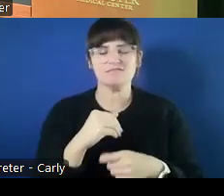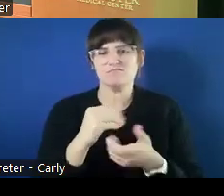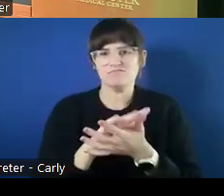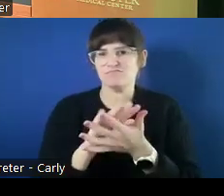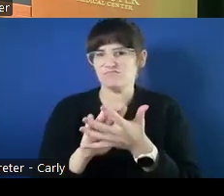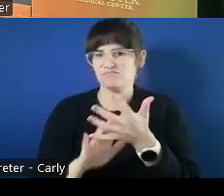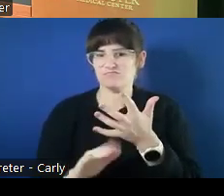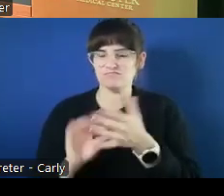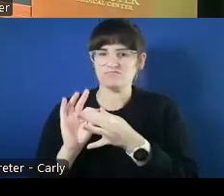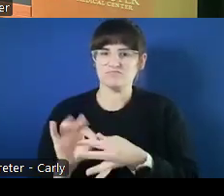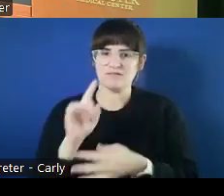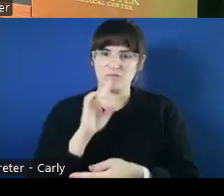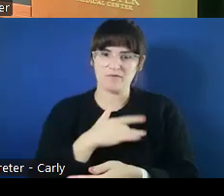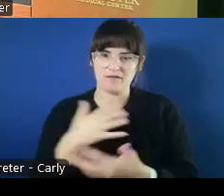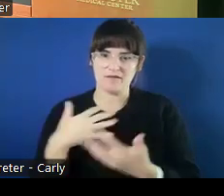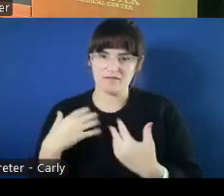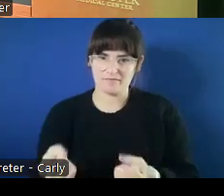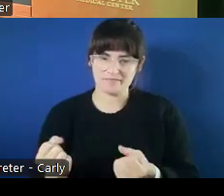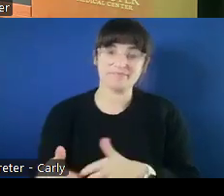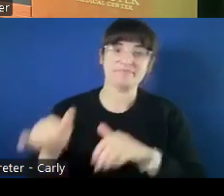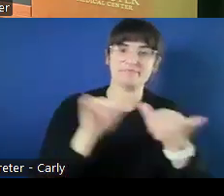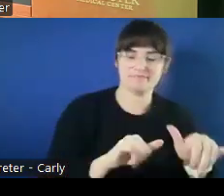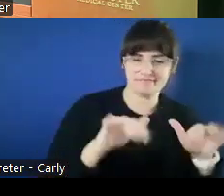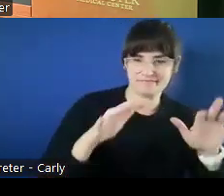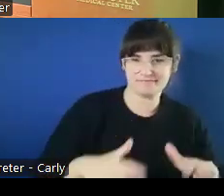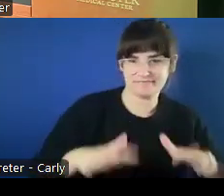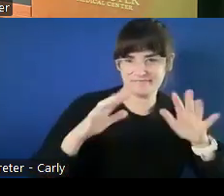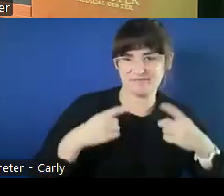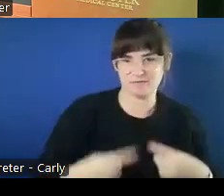want to do to get people better and kind of the biggest example of this in patients with